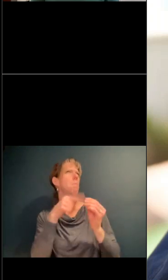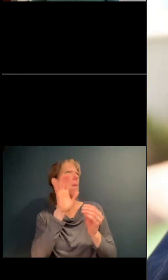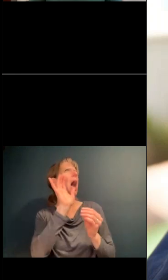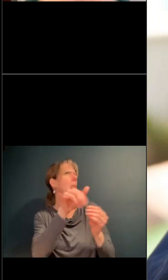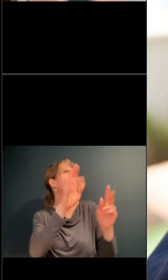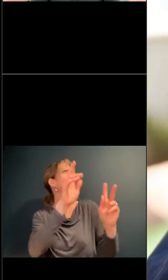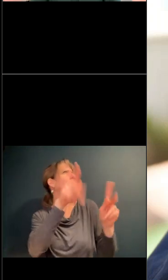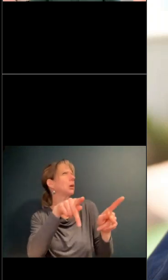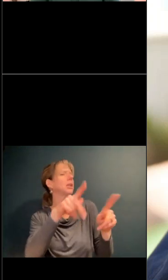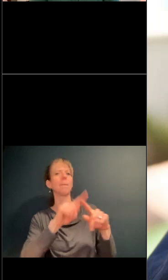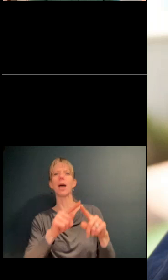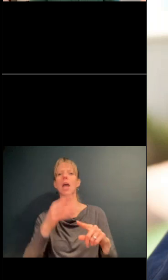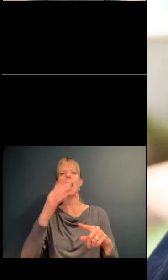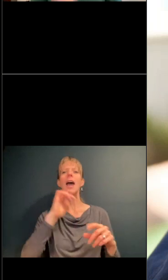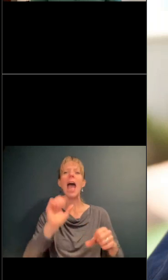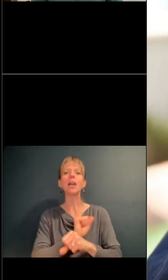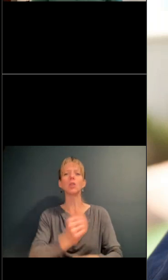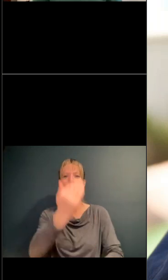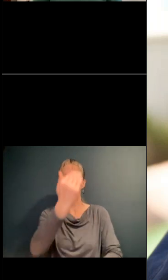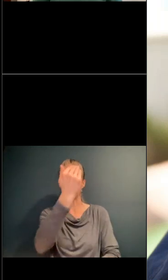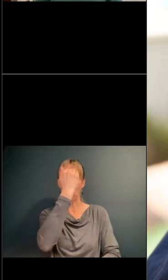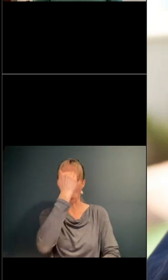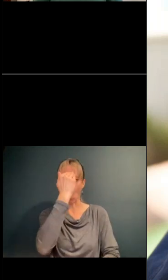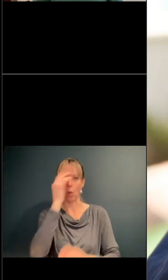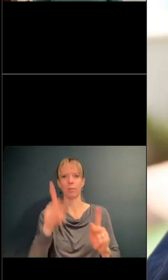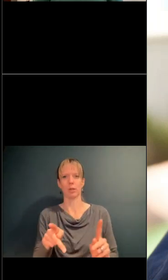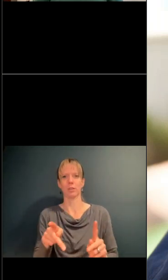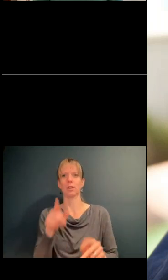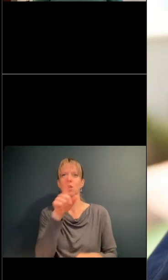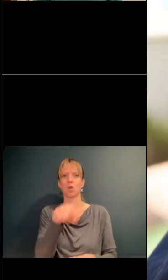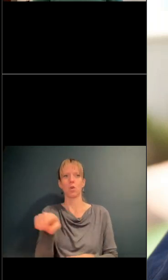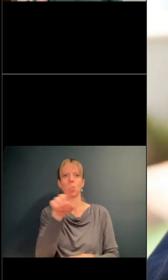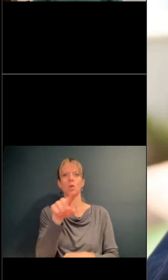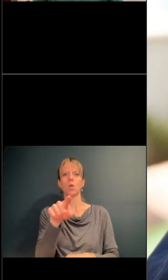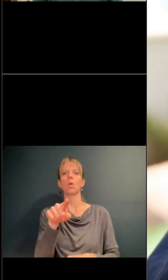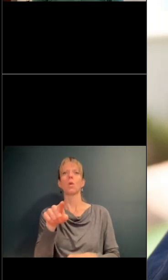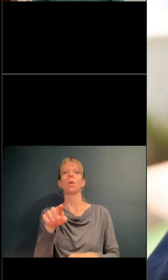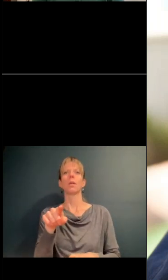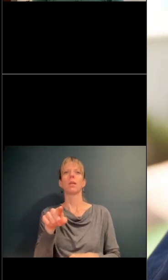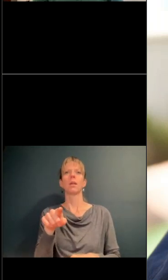I suspect many of you on this webinar or who watch it later are parents.